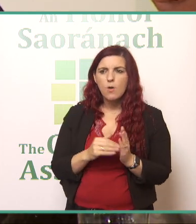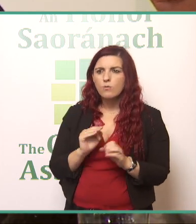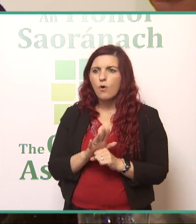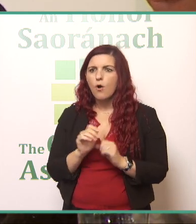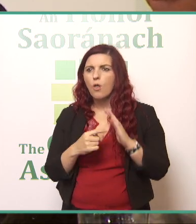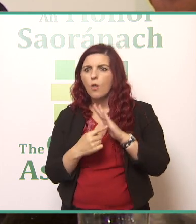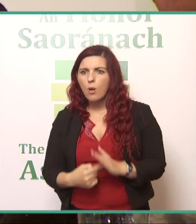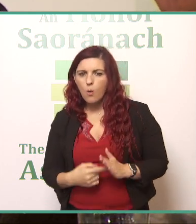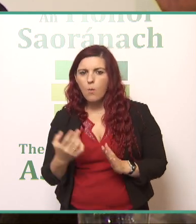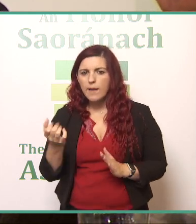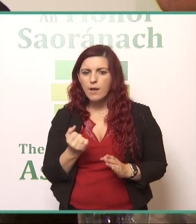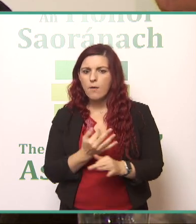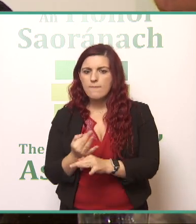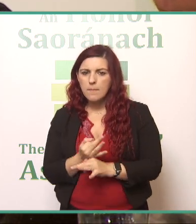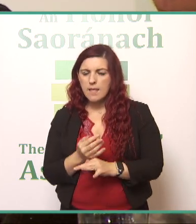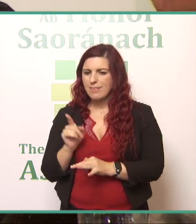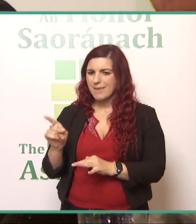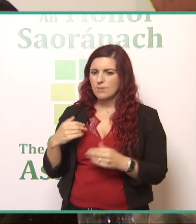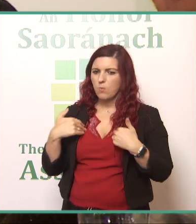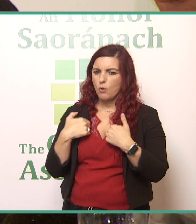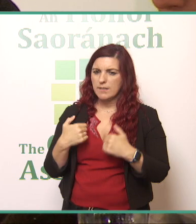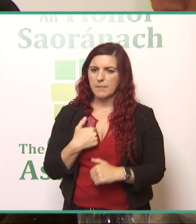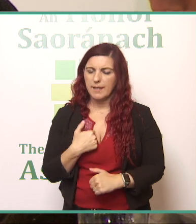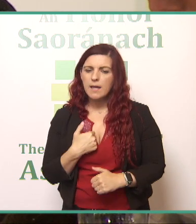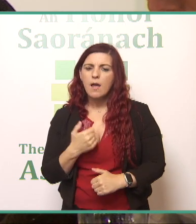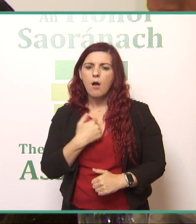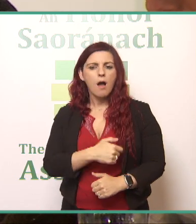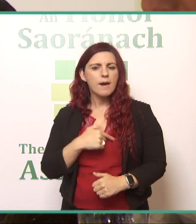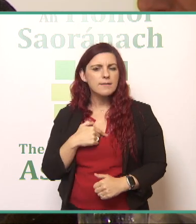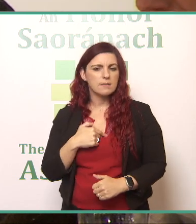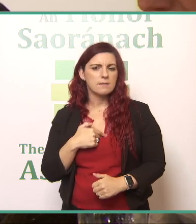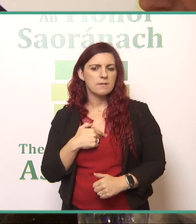low-income families this is what worries me and I'll be honest with you I wasn't everybody I know